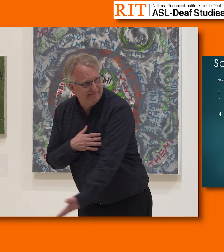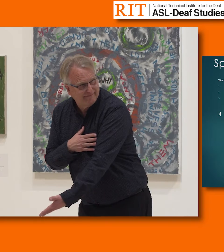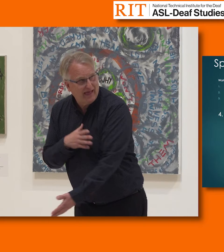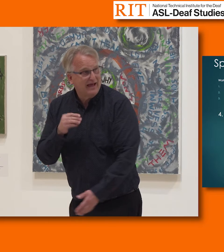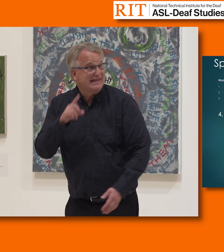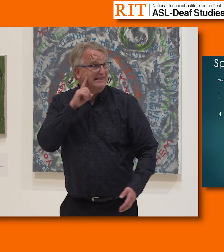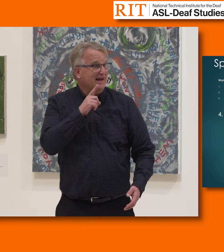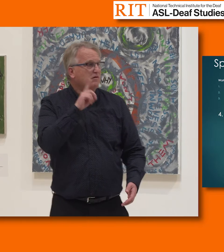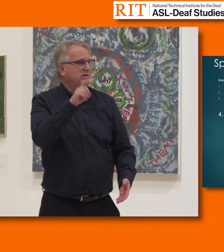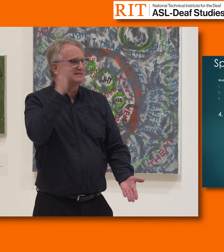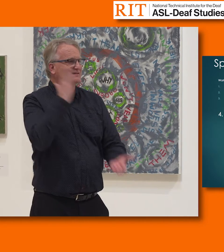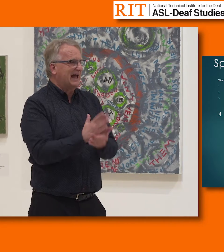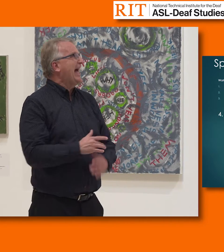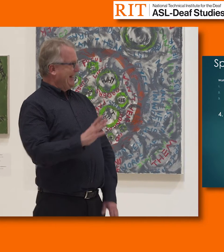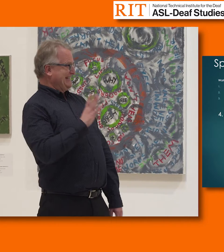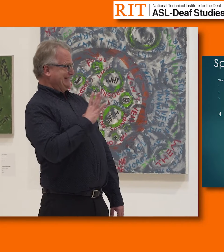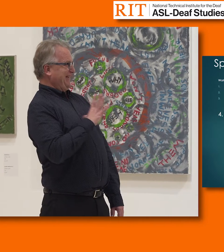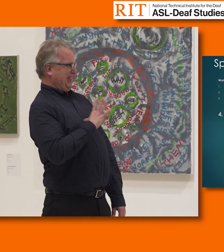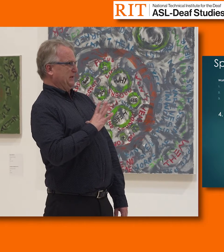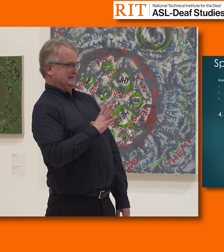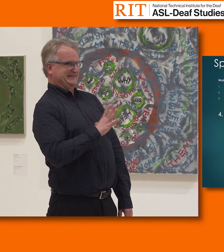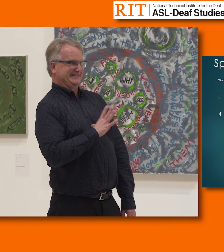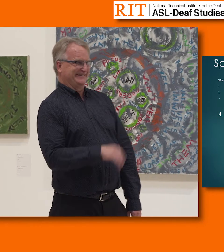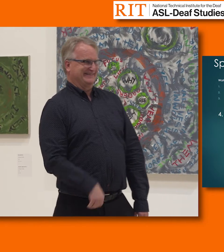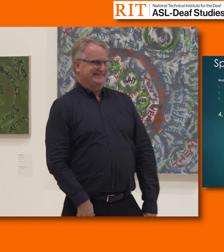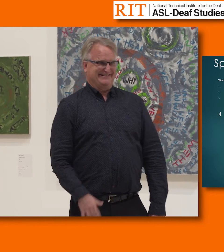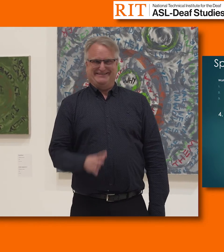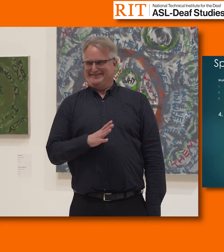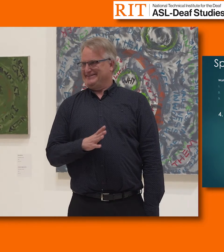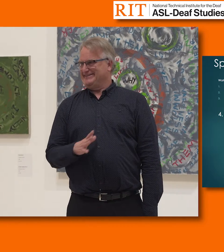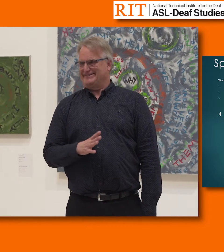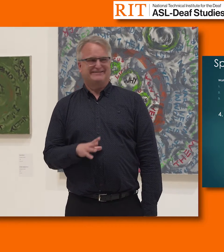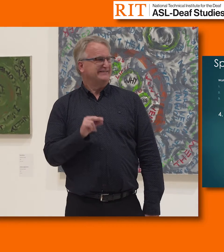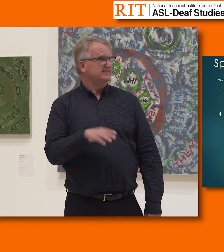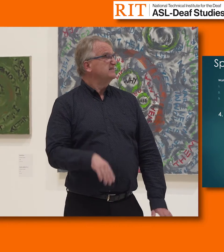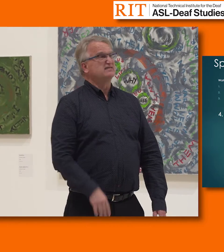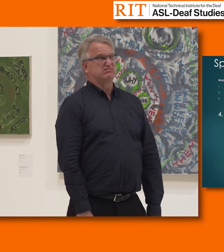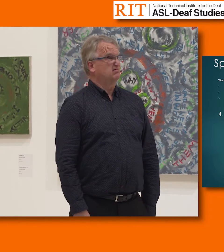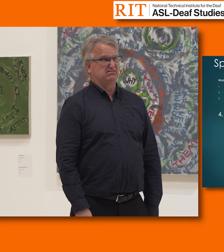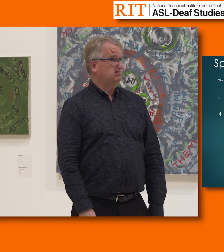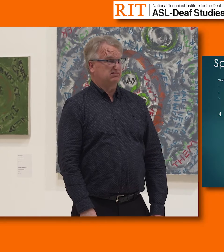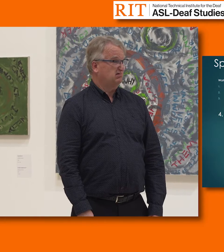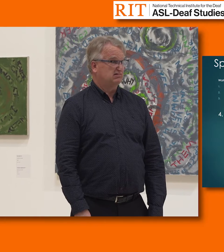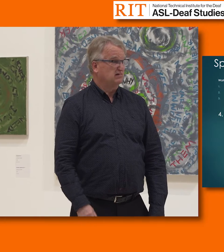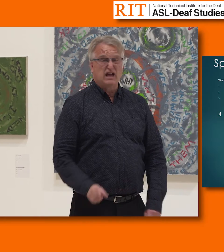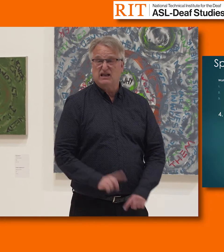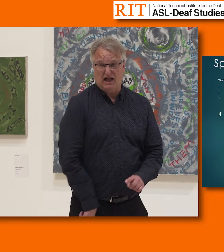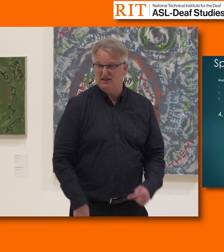interpreters, please, stop accommodating. Stop saying it's OK and you're fine when you're not.